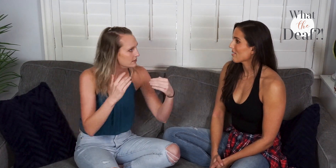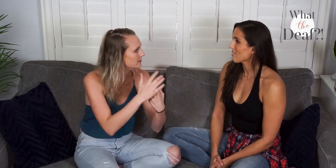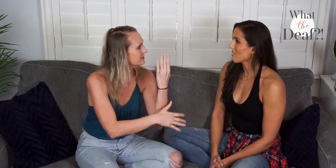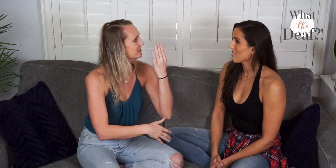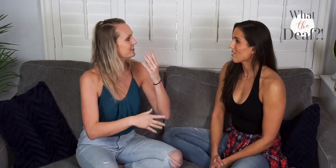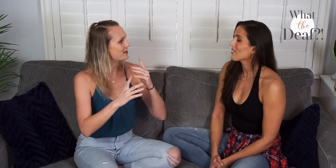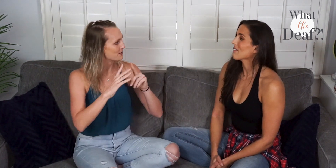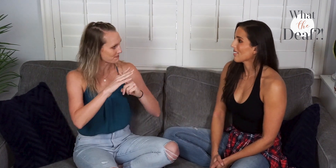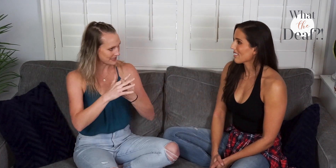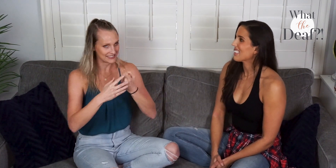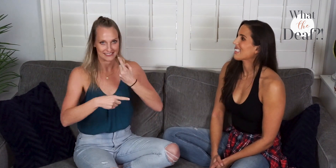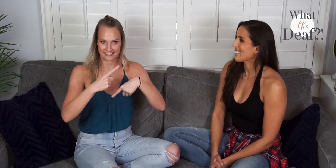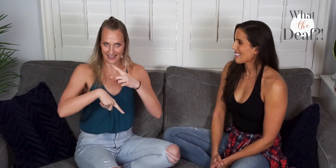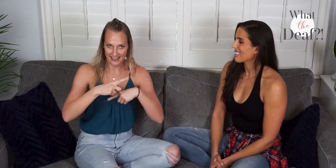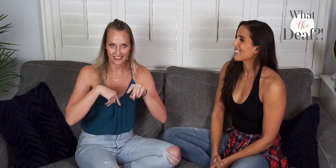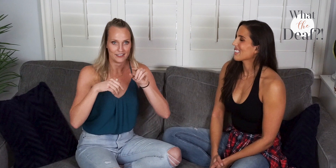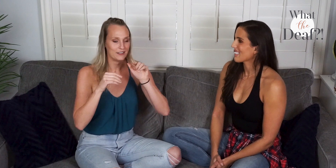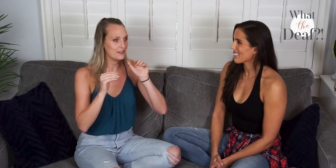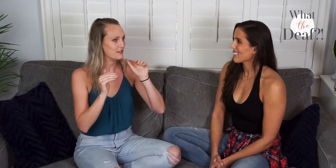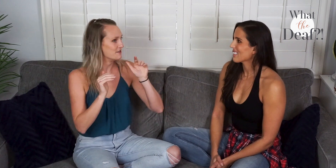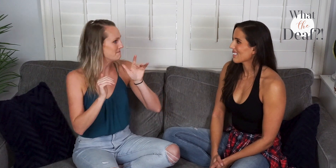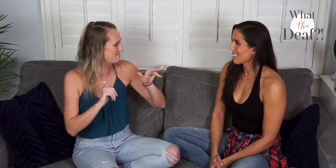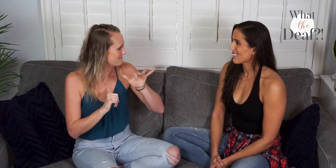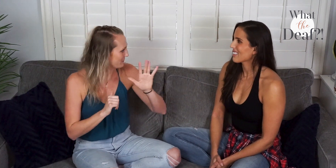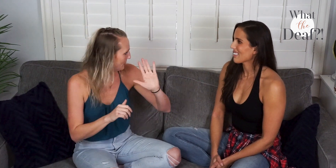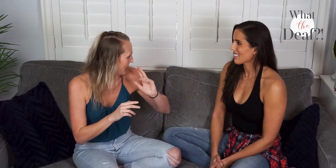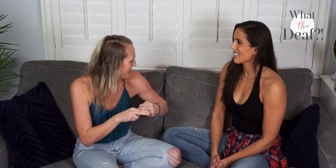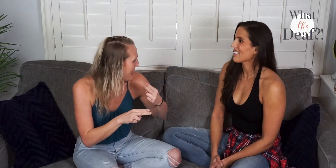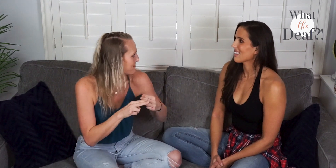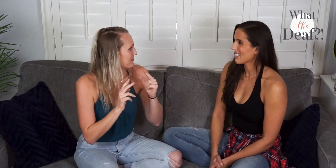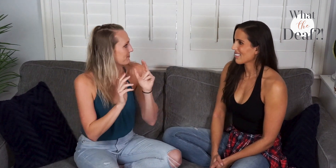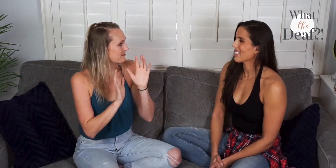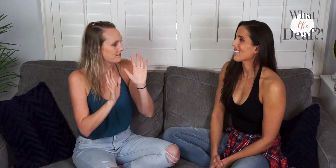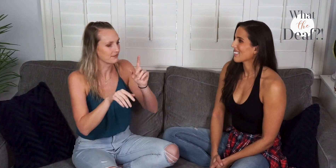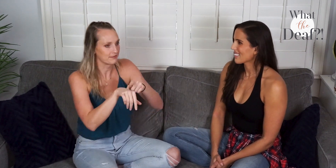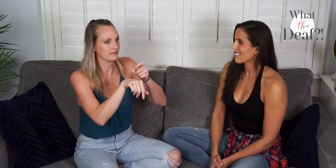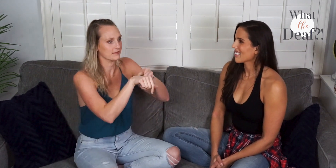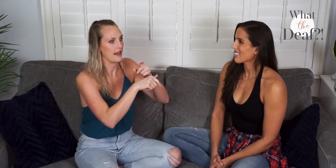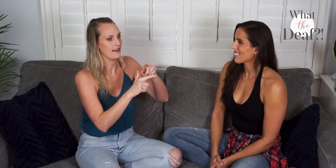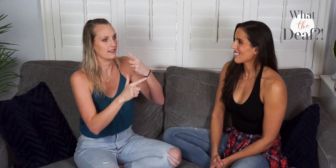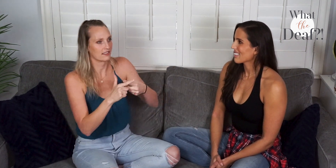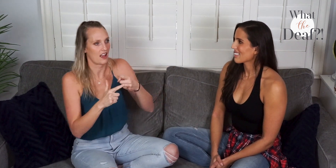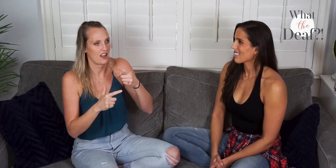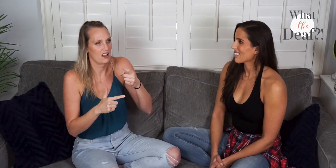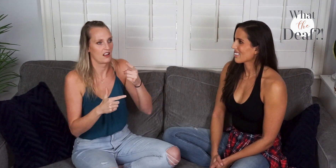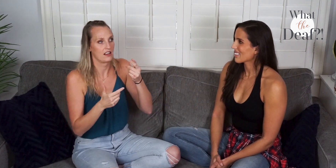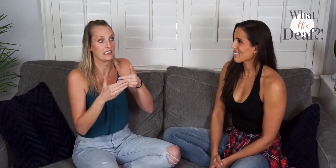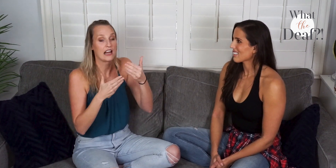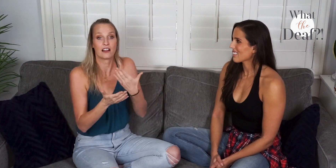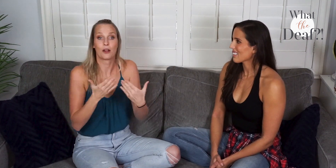he walked in and he started signing and fingerspelled his name. And the next thing you know,